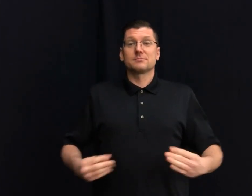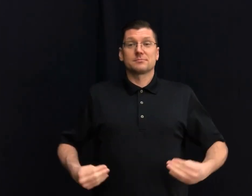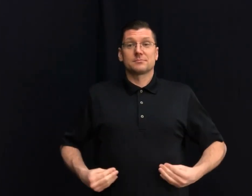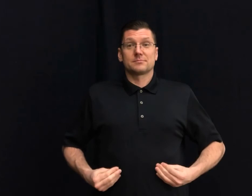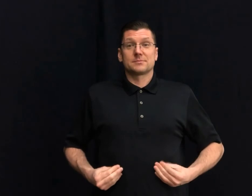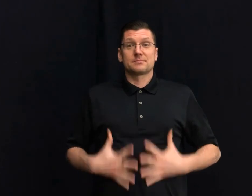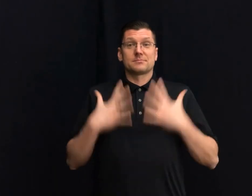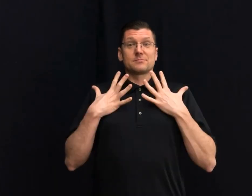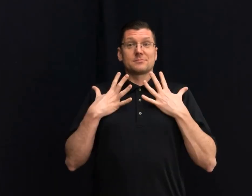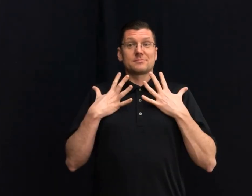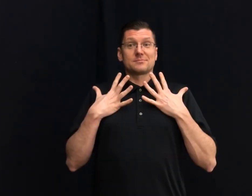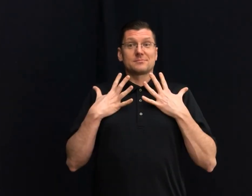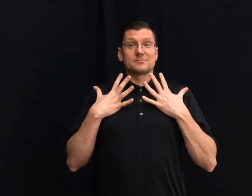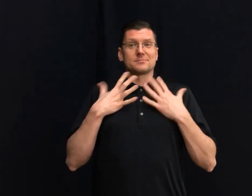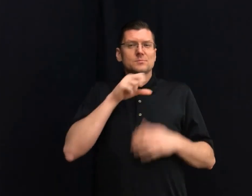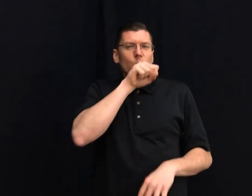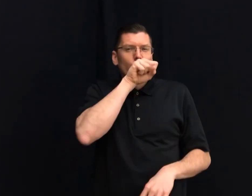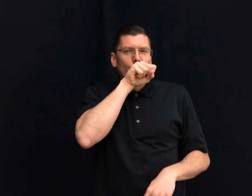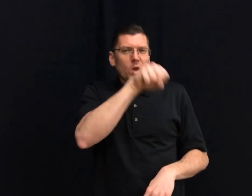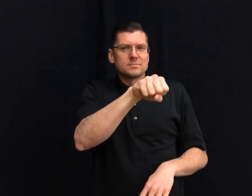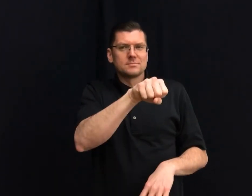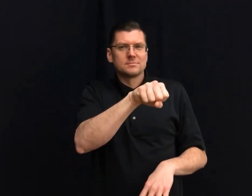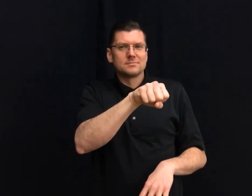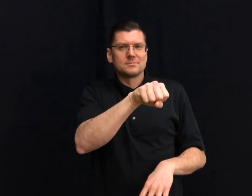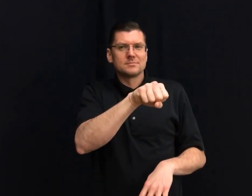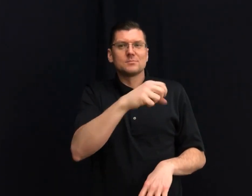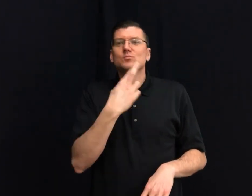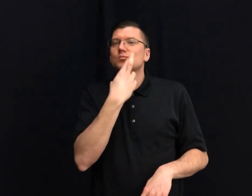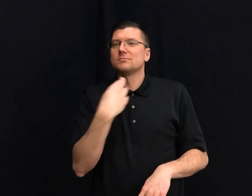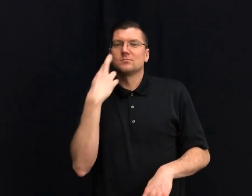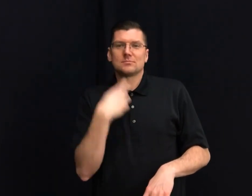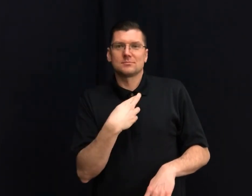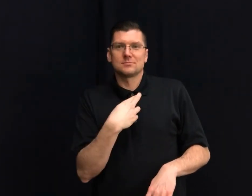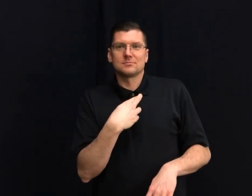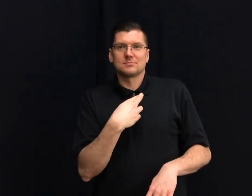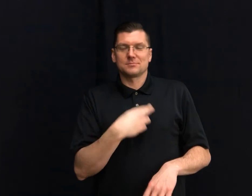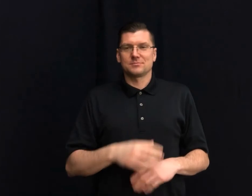( 14 )